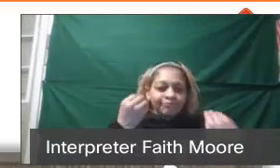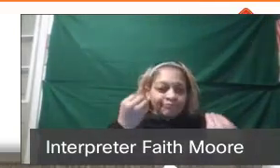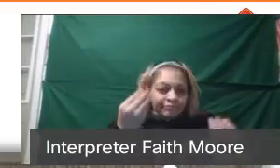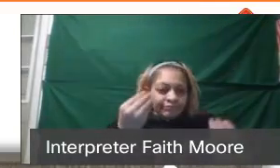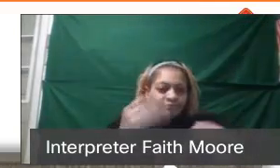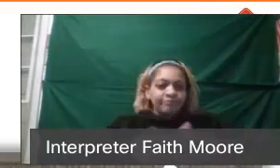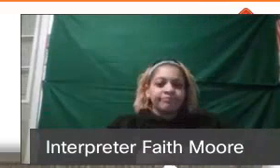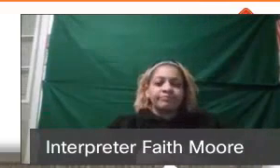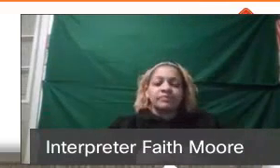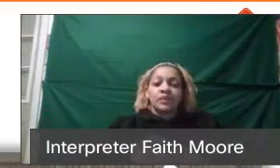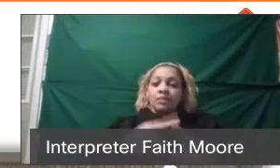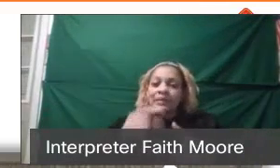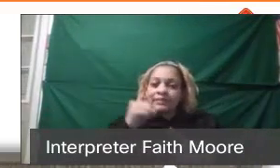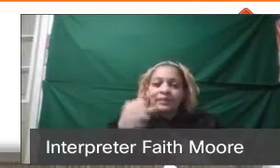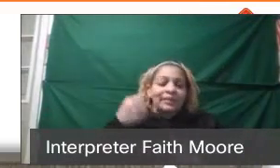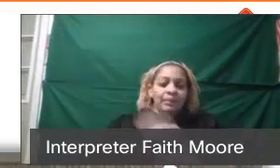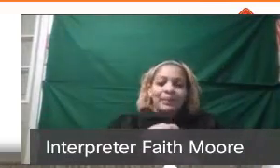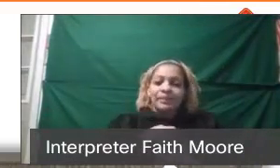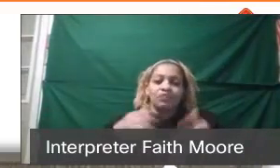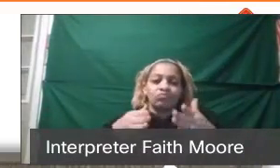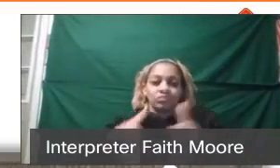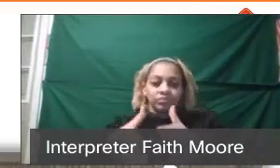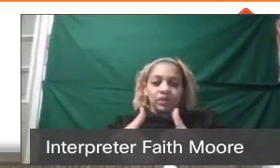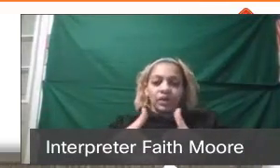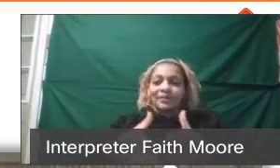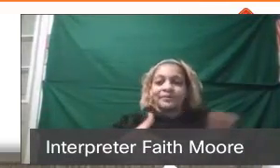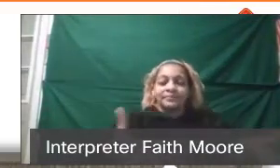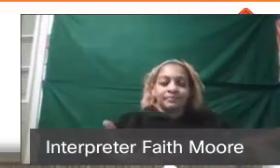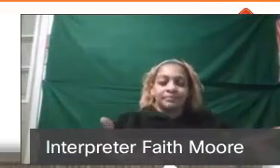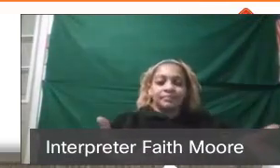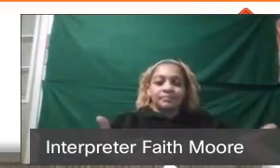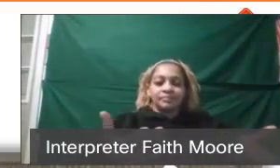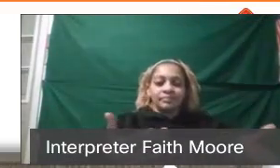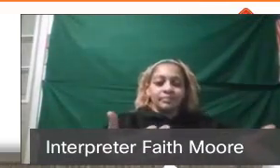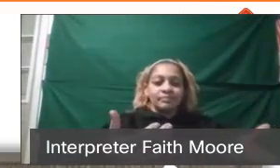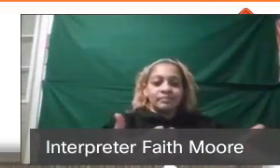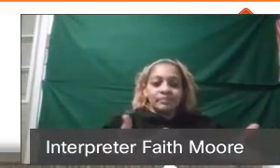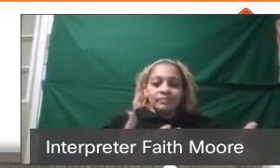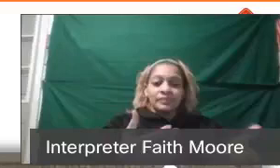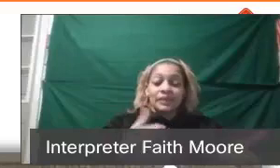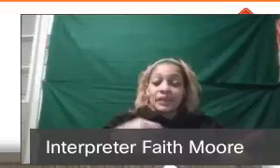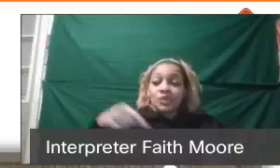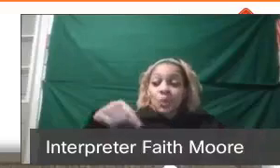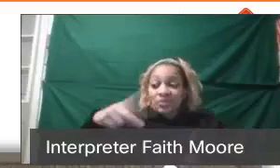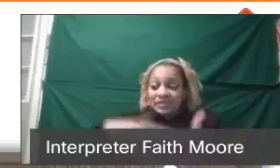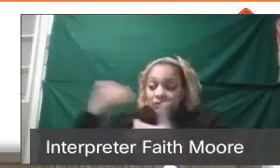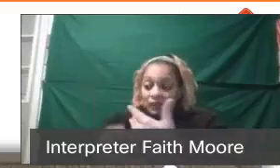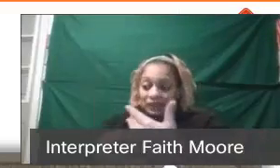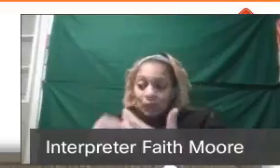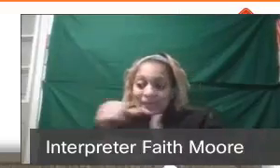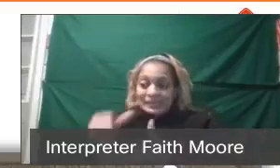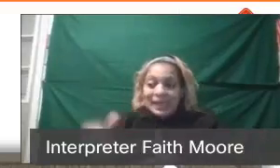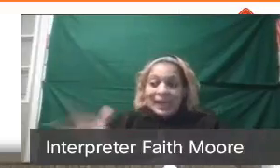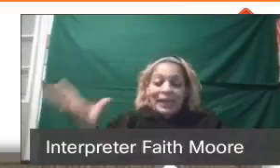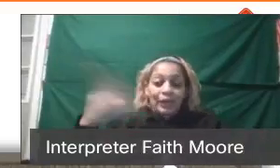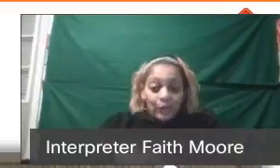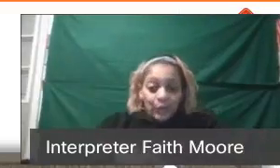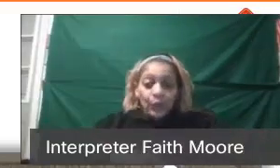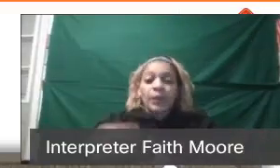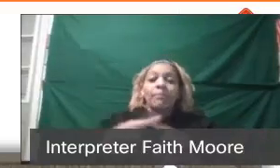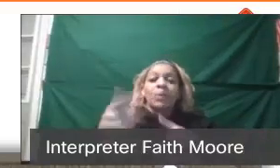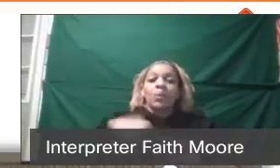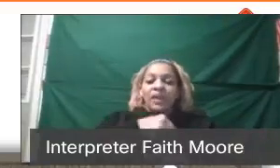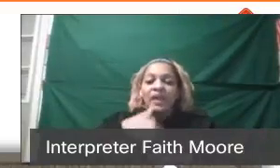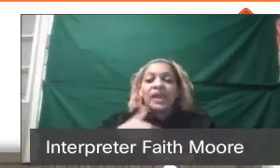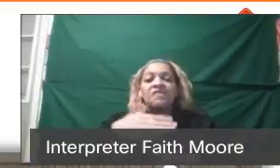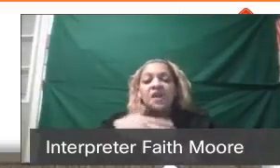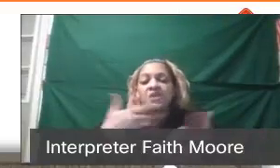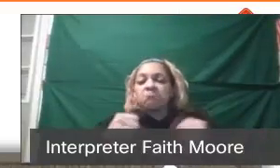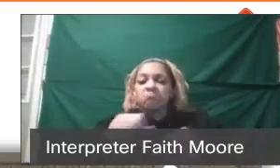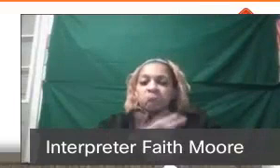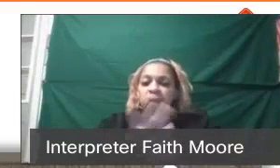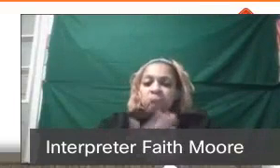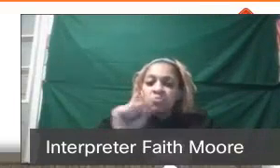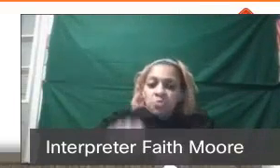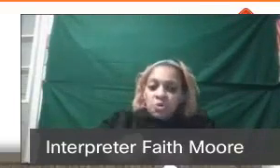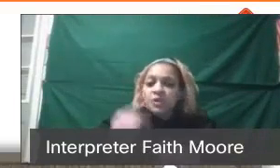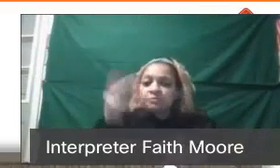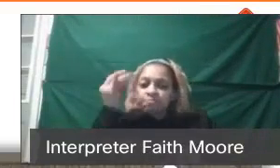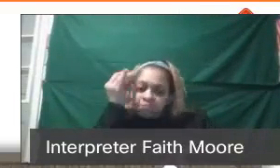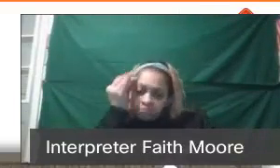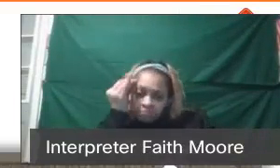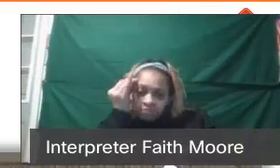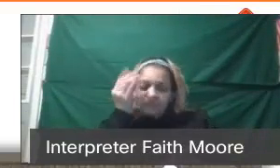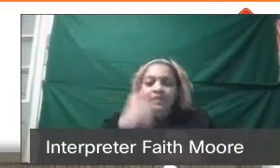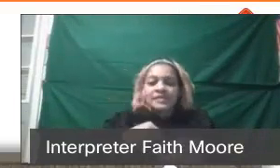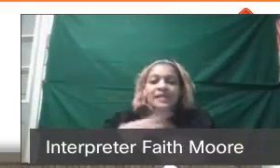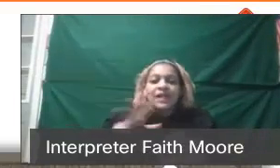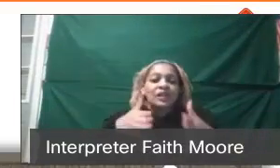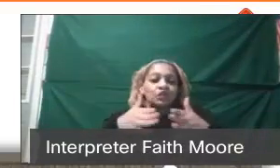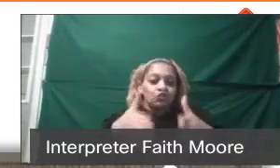Really impact the trail 1 way or another so it's not been included in this project, but there there is enough space to accommodate it and the trail for that matter going.